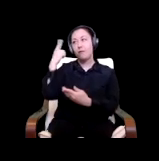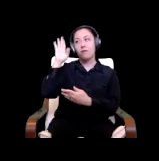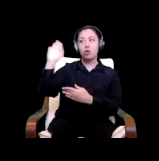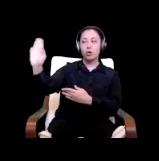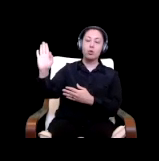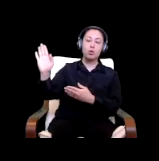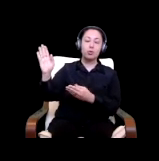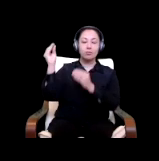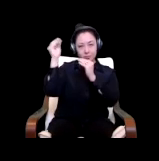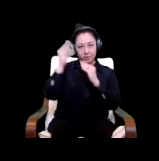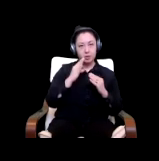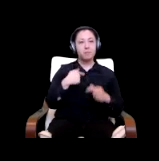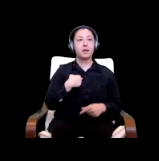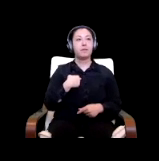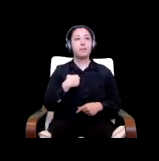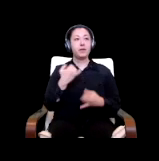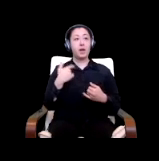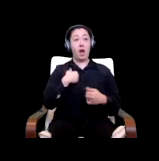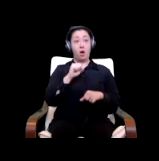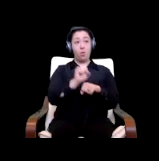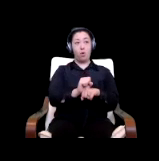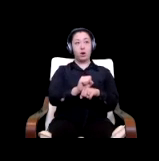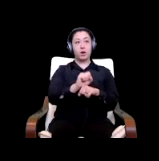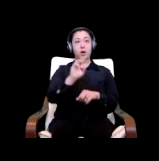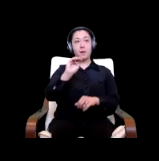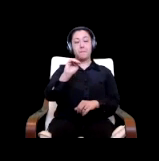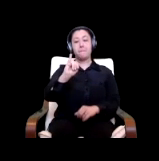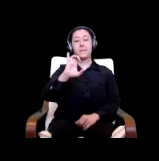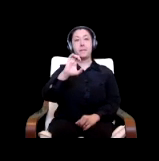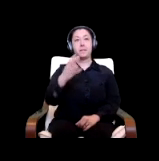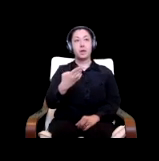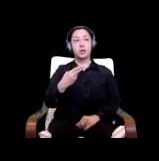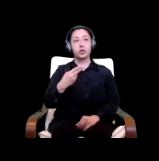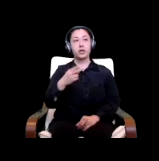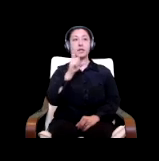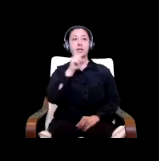Working at Deafblind Central, Michigan's Deafblind project with our director Beth Kennedy, she's